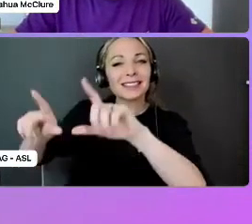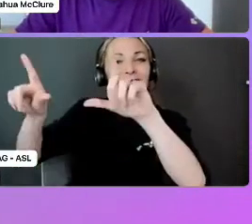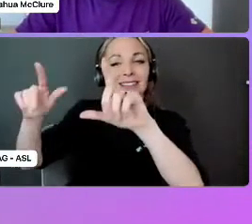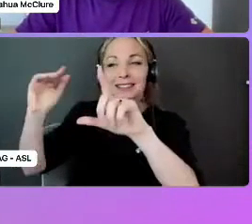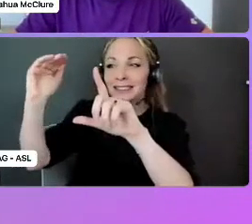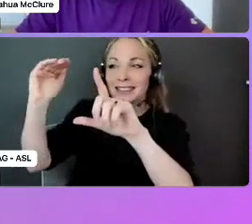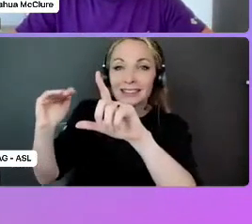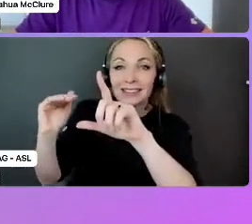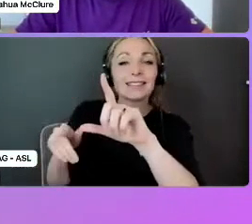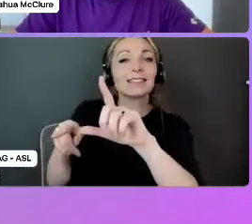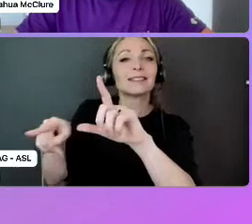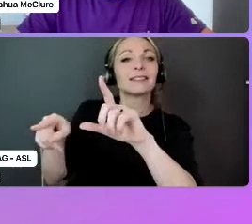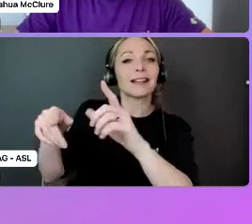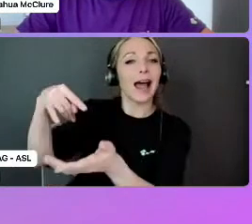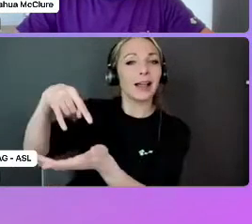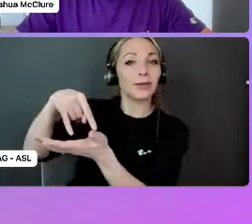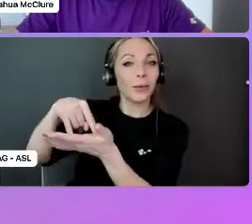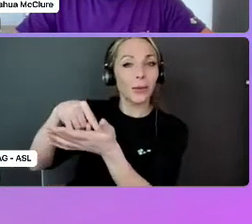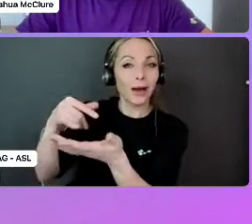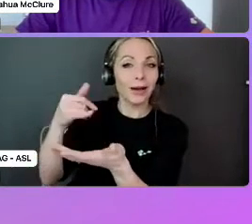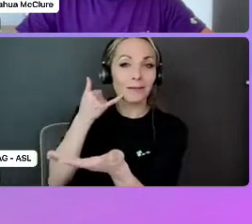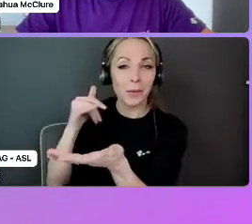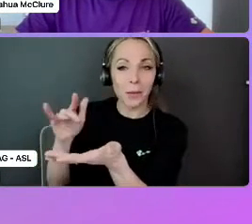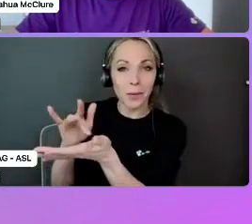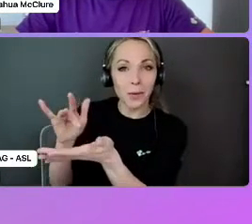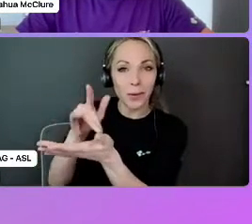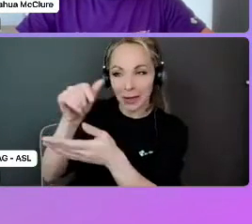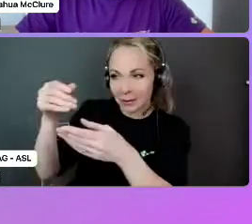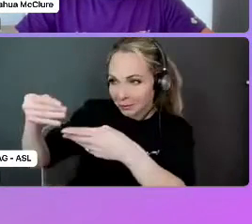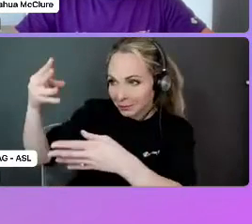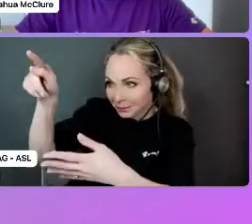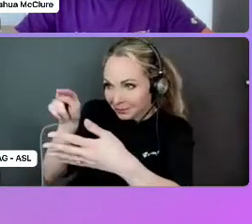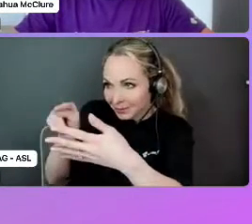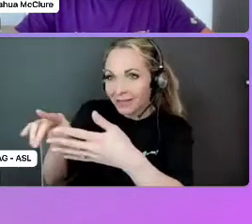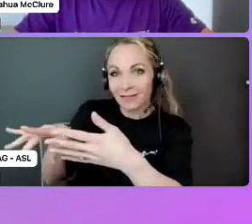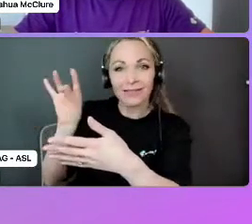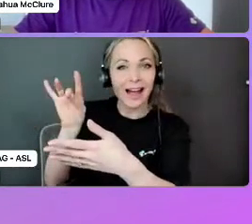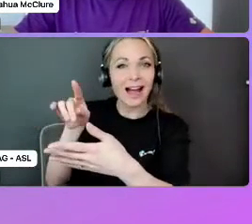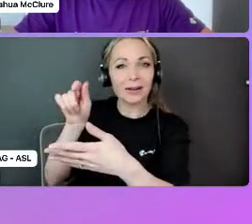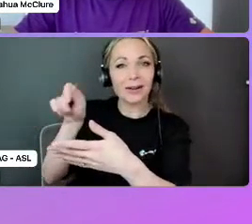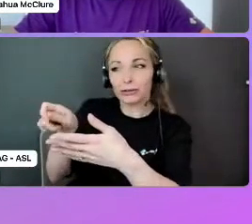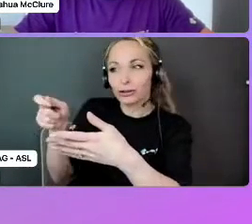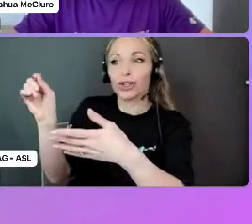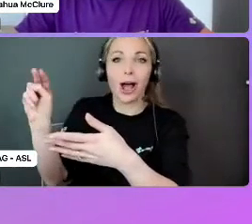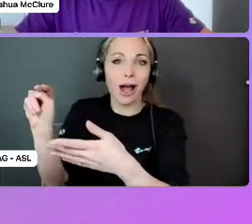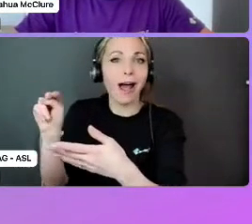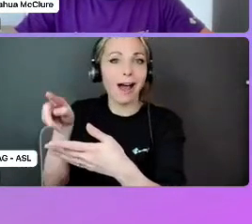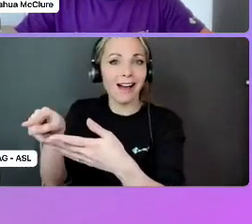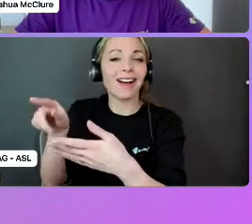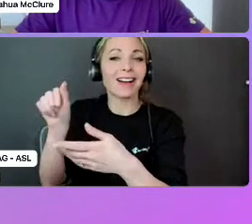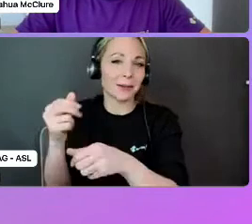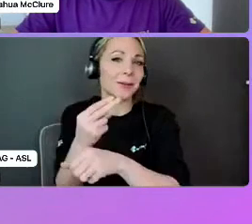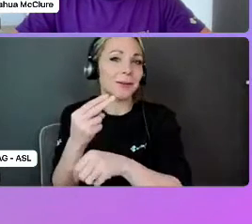one.. You just enable it in your accessibility settings on your android device. So those are the four that I